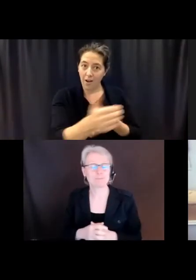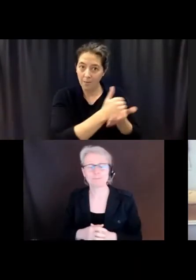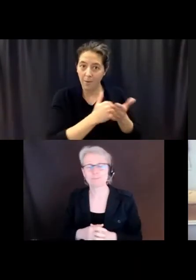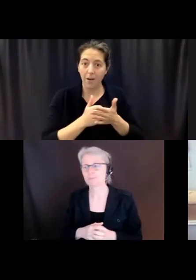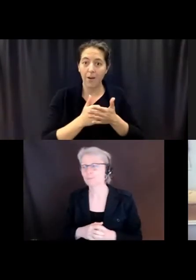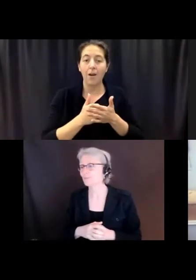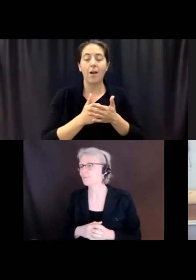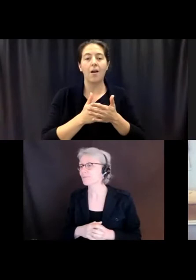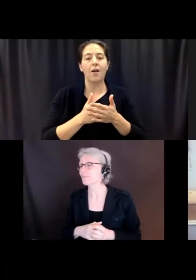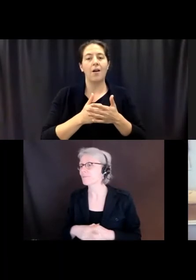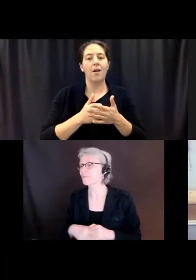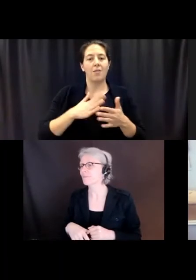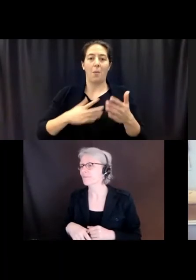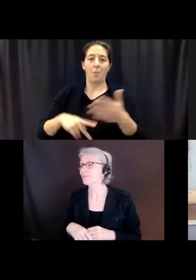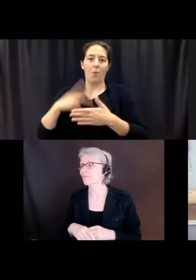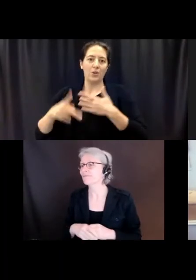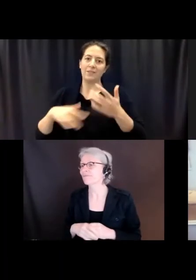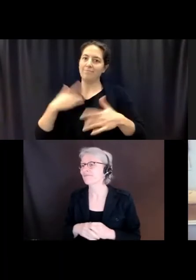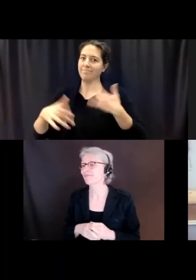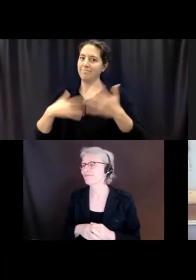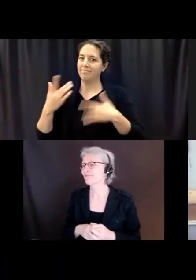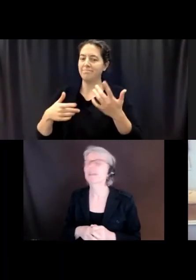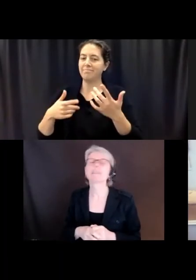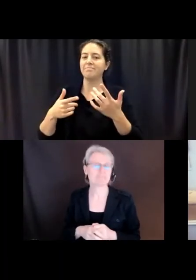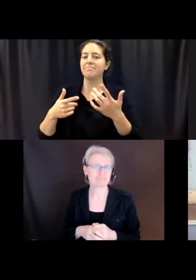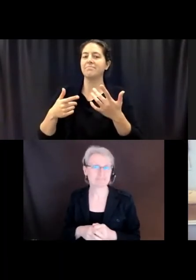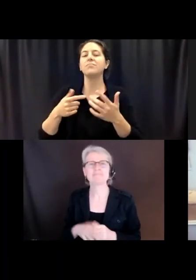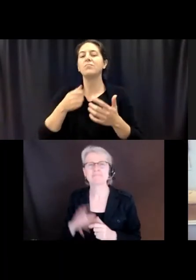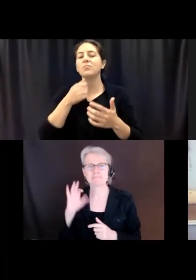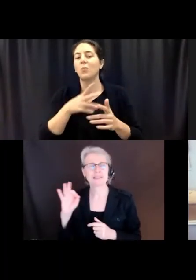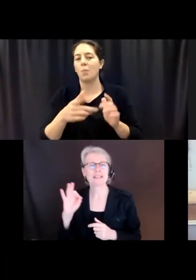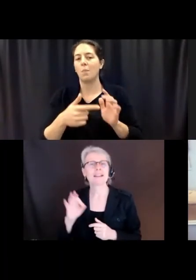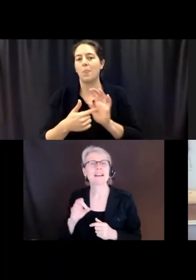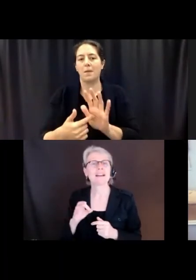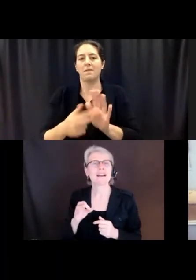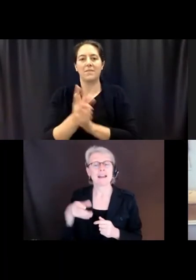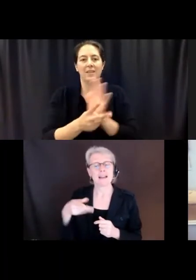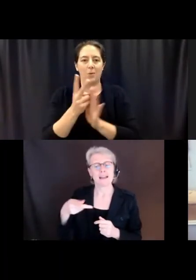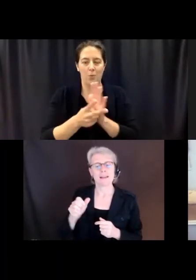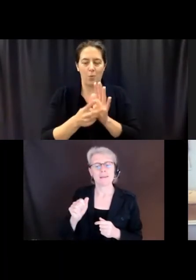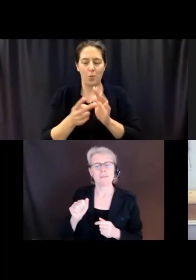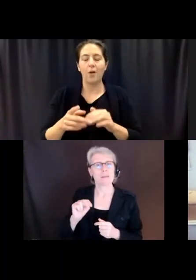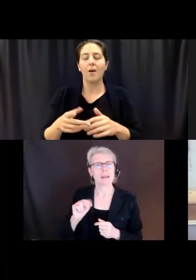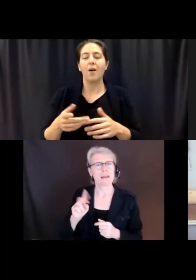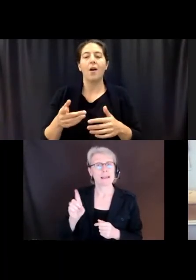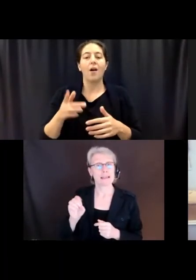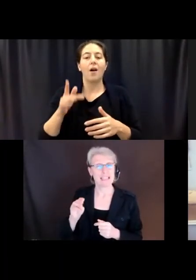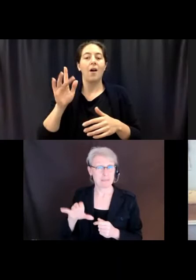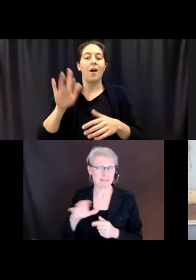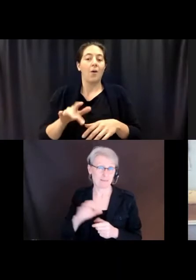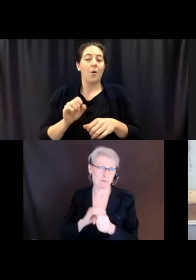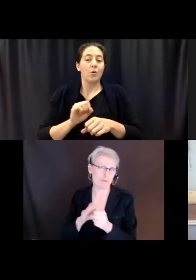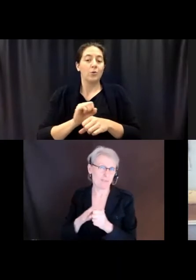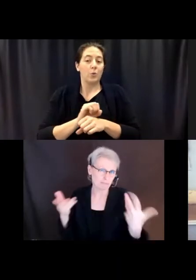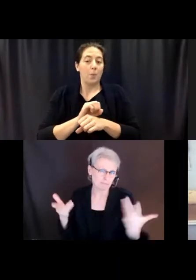WE'LL BE SHARING A VIDEO IS BECAUSE OF THE PANDEMIC, I'VE BEEN FORCING MYSELF TO LEARN